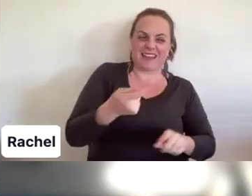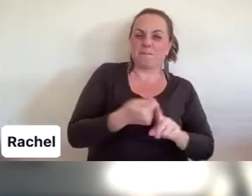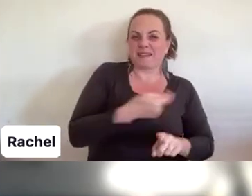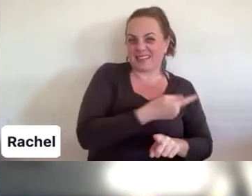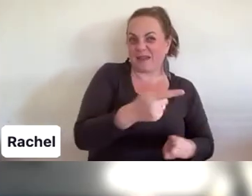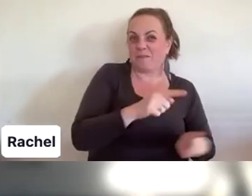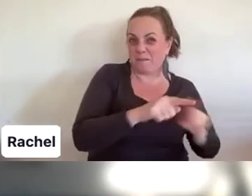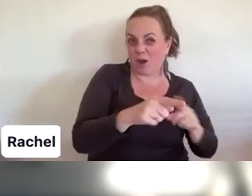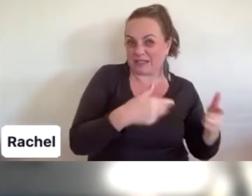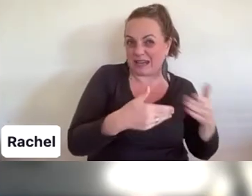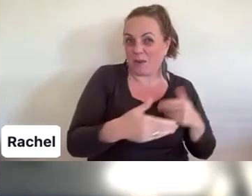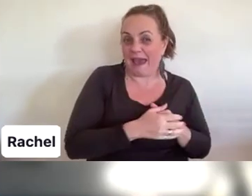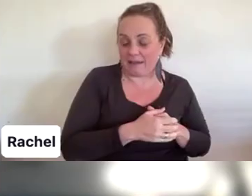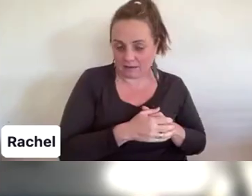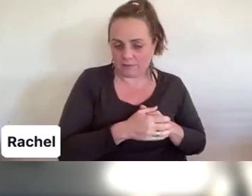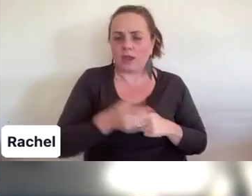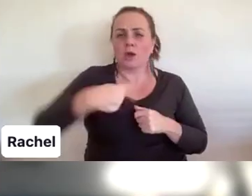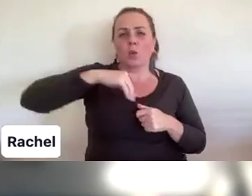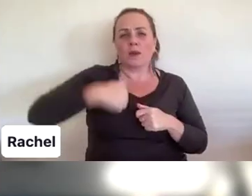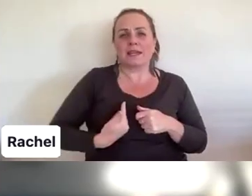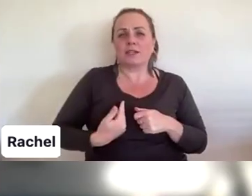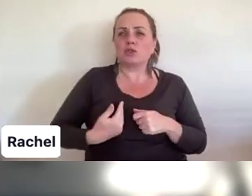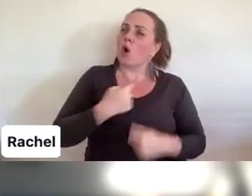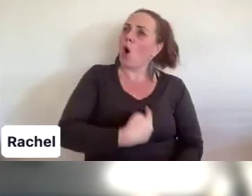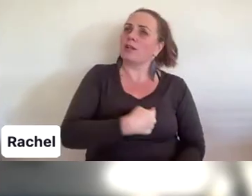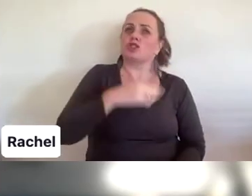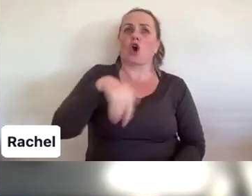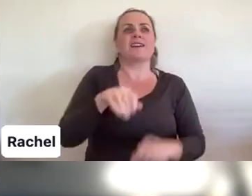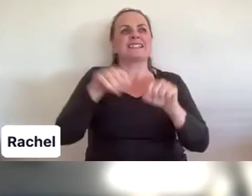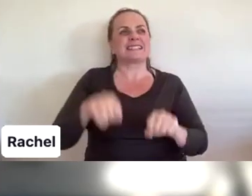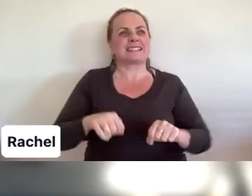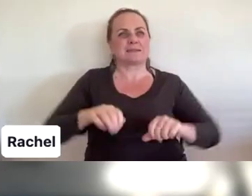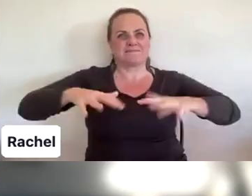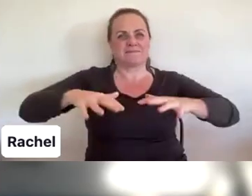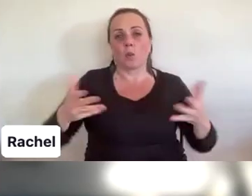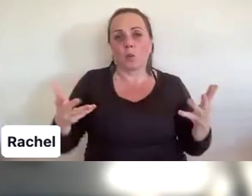about being honest about where the system is not yet working. We know there are still barriers.